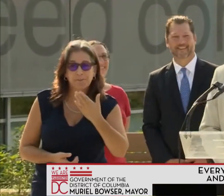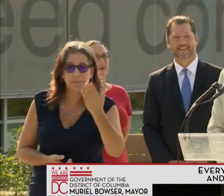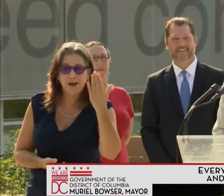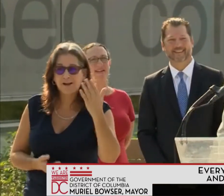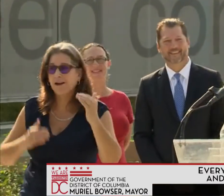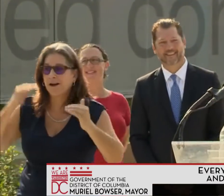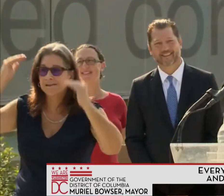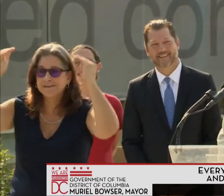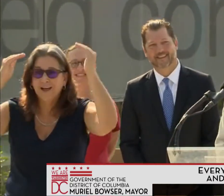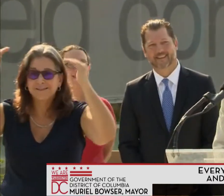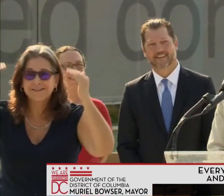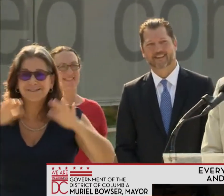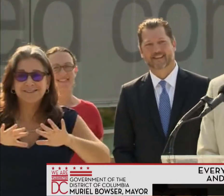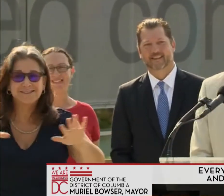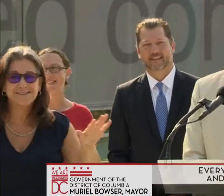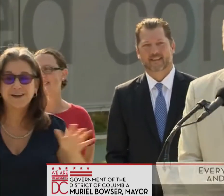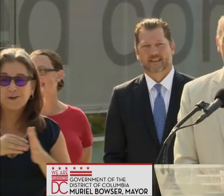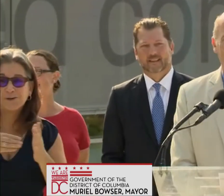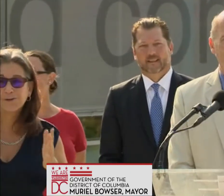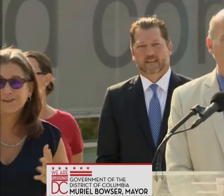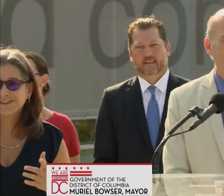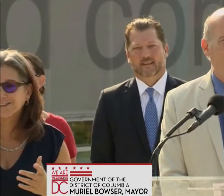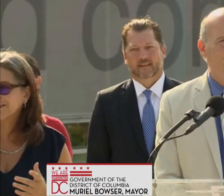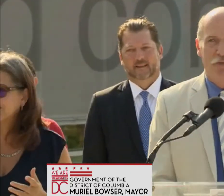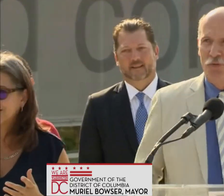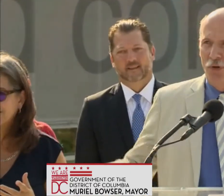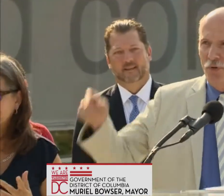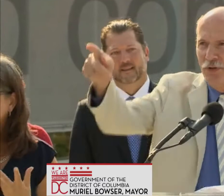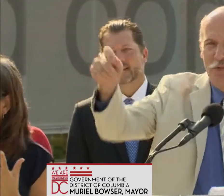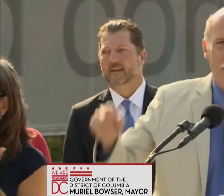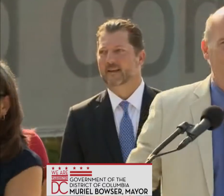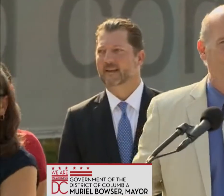kids who were standing with us have gone back into school though I see a few over